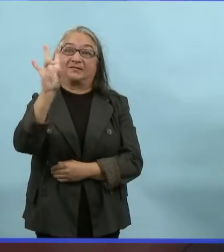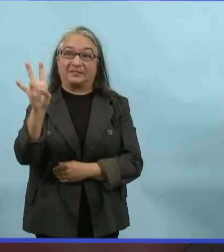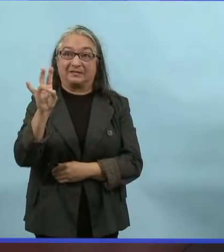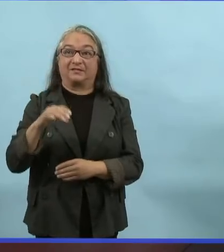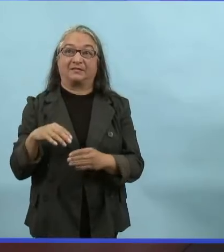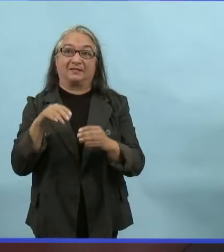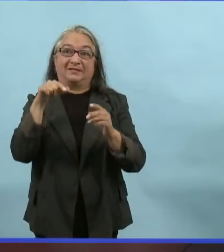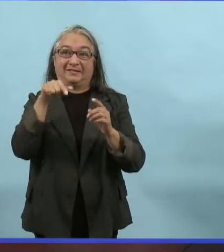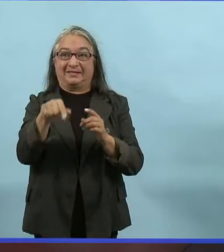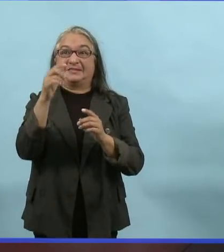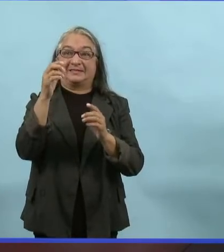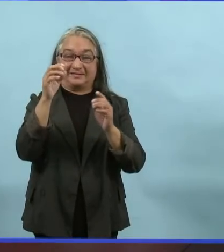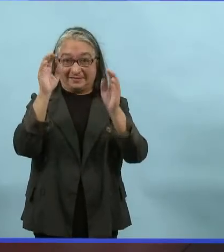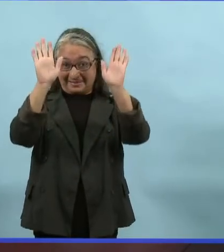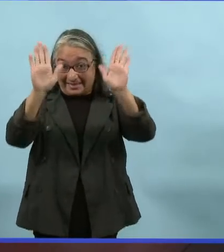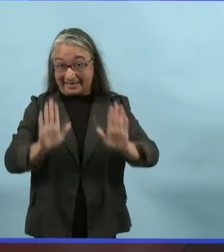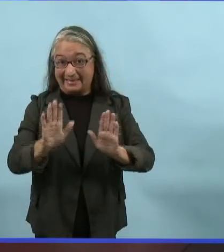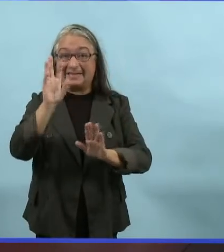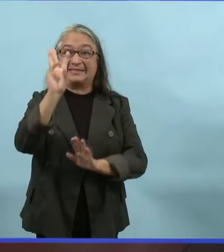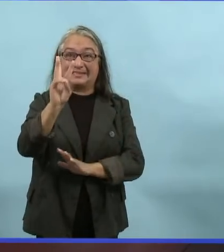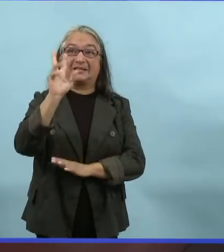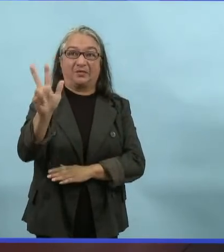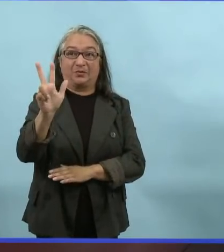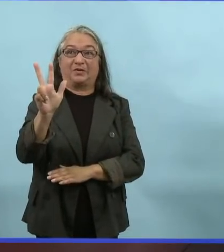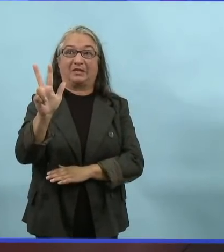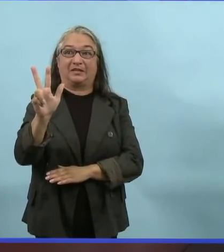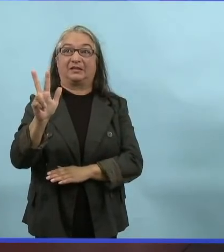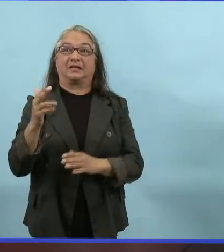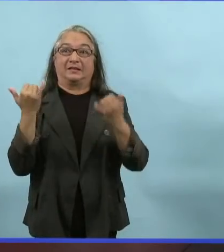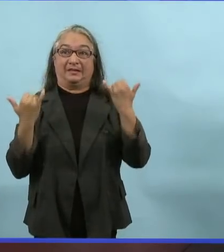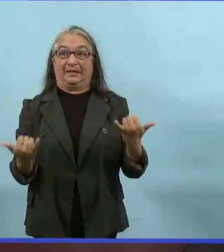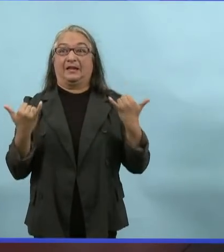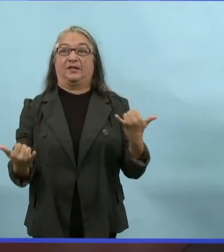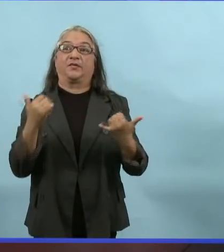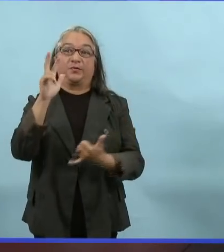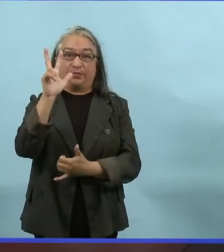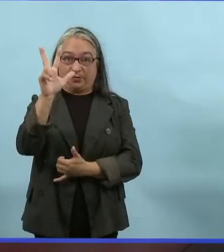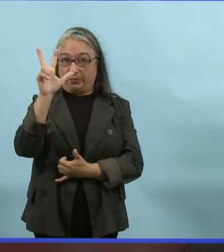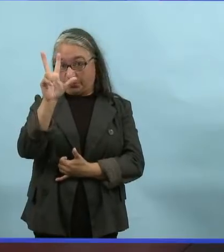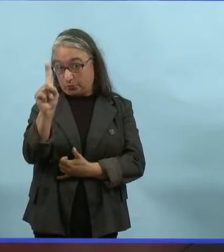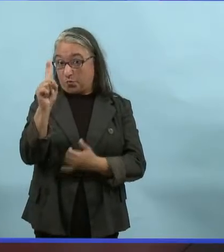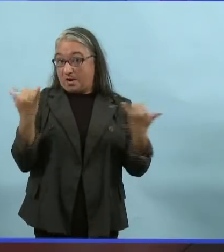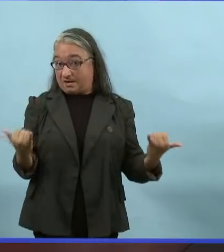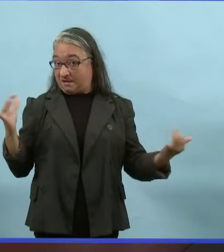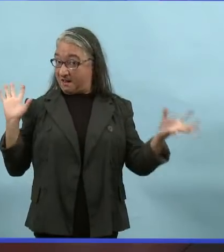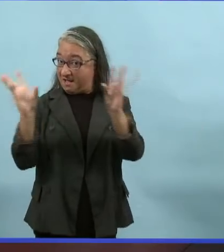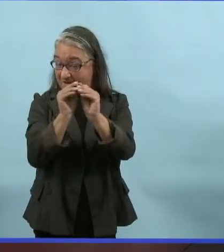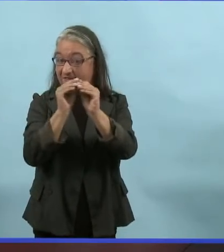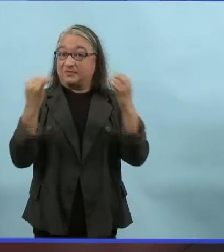test positivity rate is five percent provincially four point one percent in Winnipeg we have two